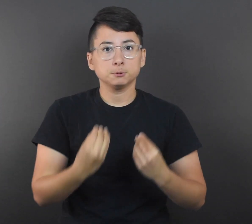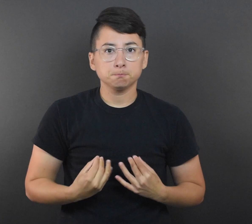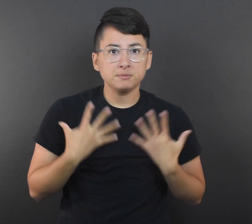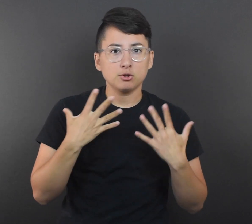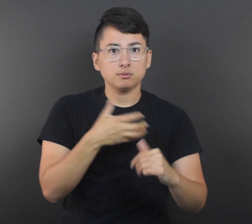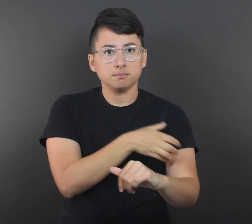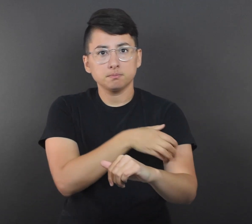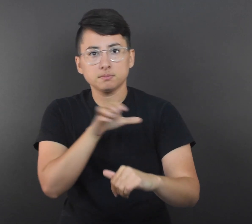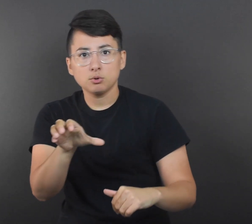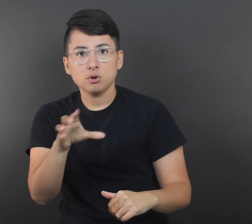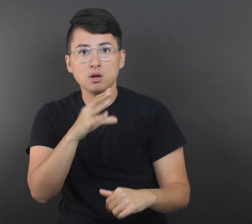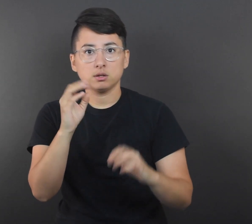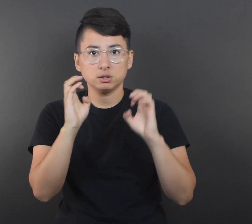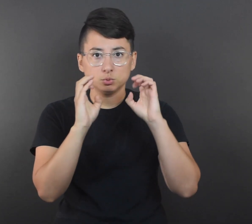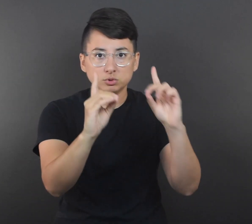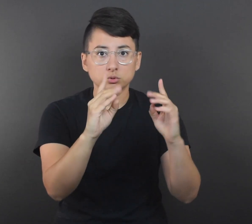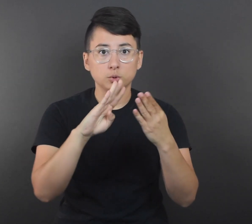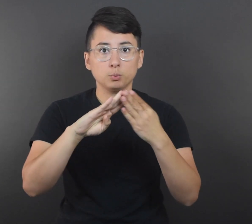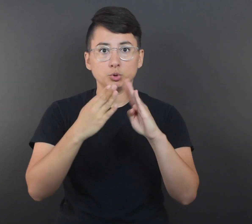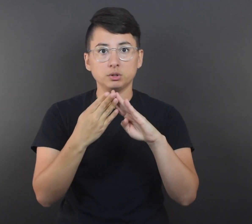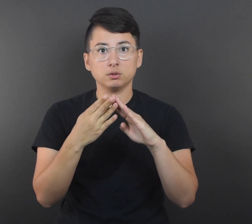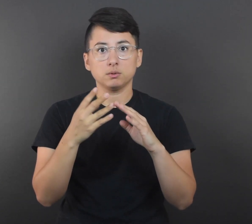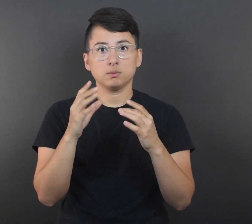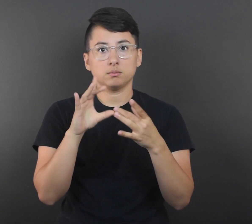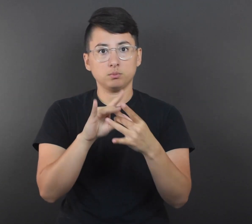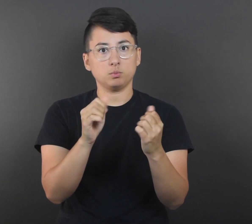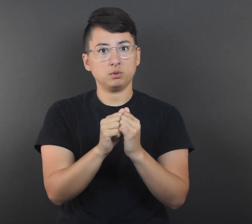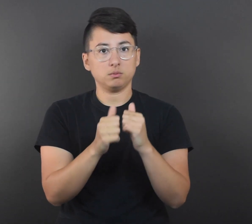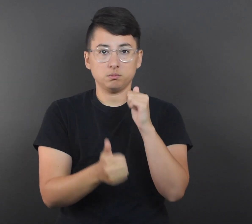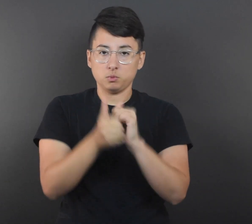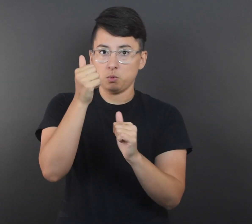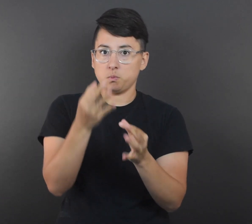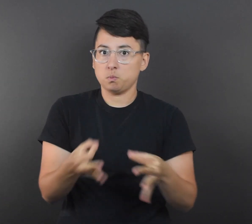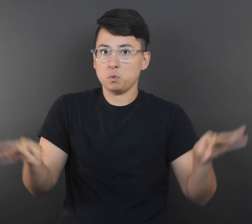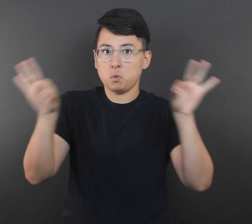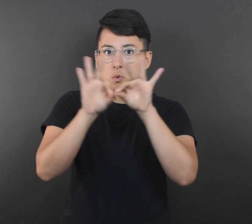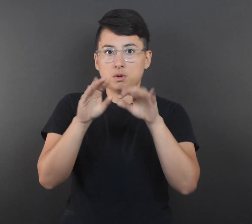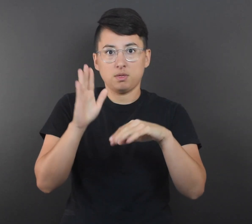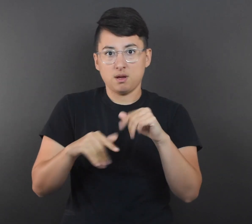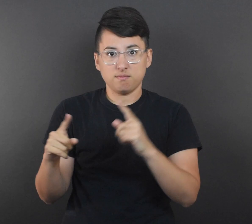and educate the community was more essential than ever during this time.